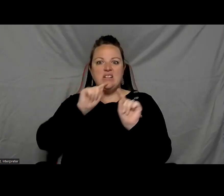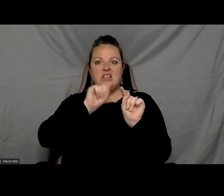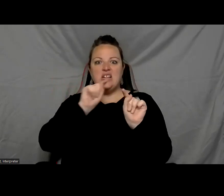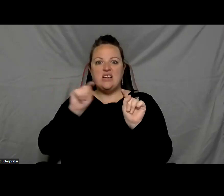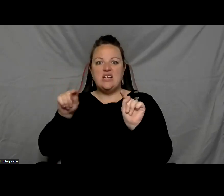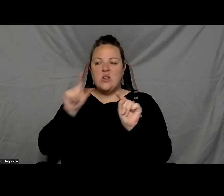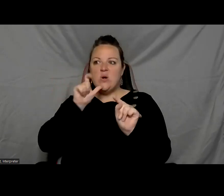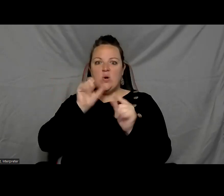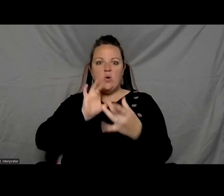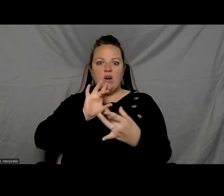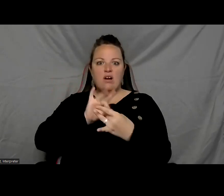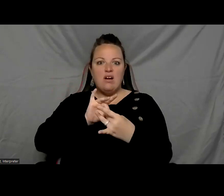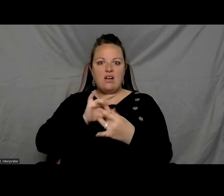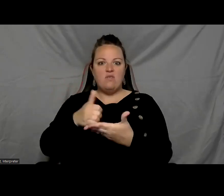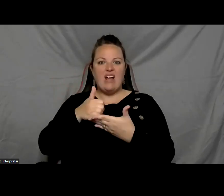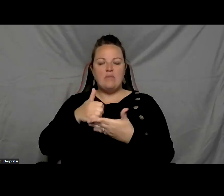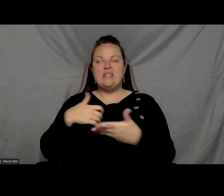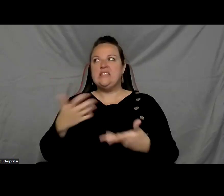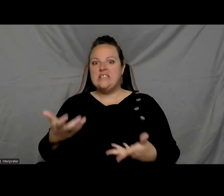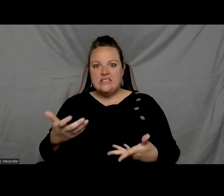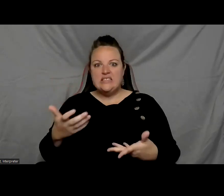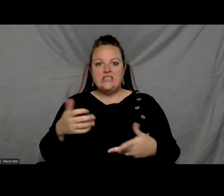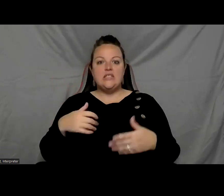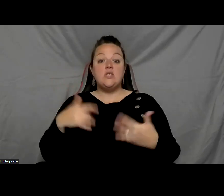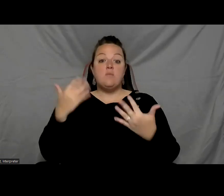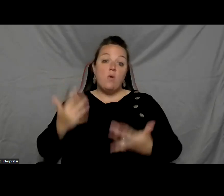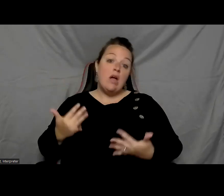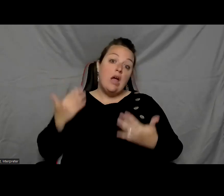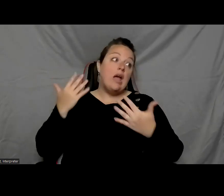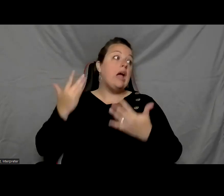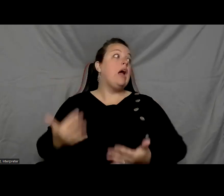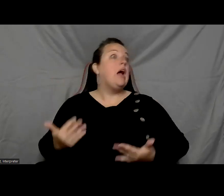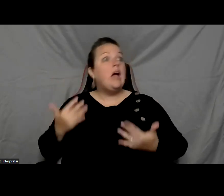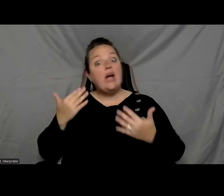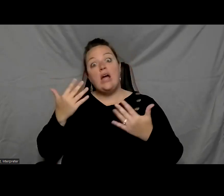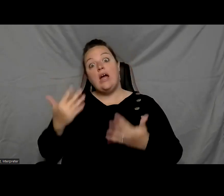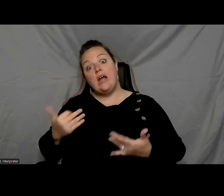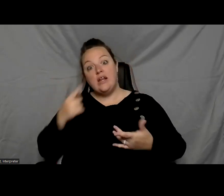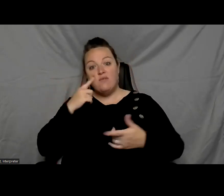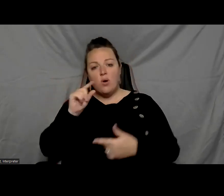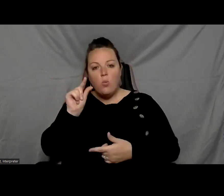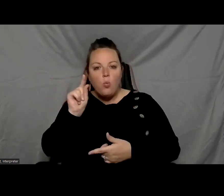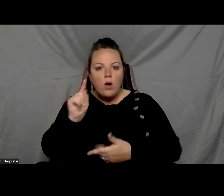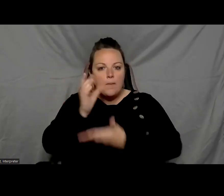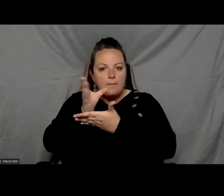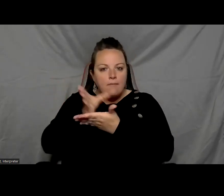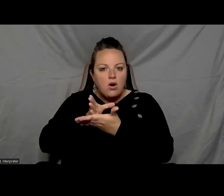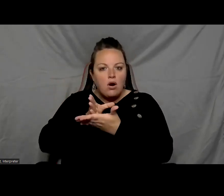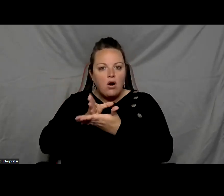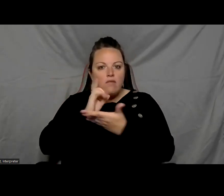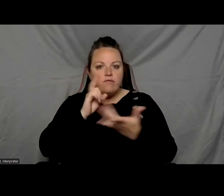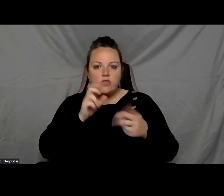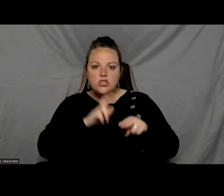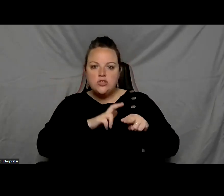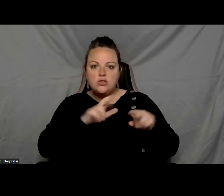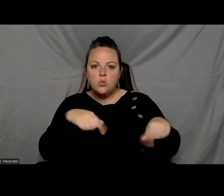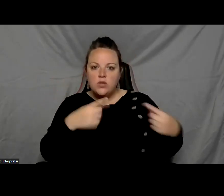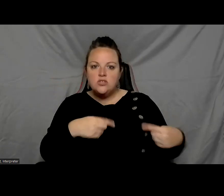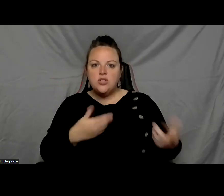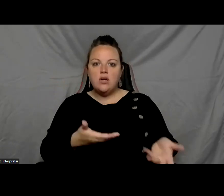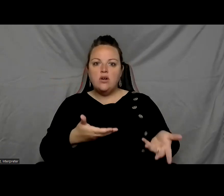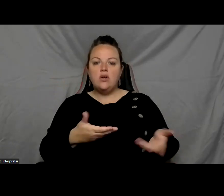So I have been waiting months and months and months for a part. And not only am I not getting